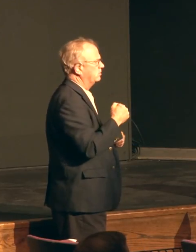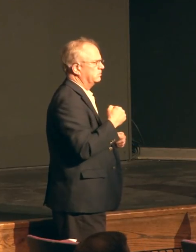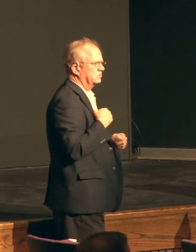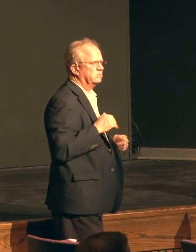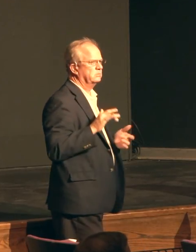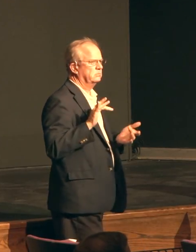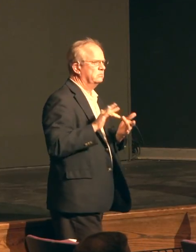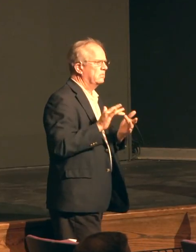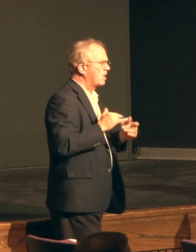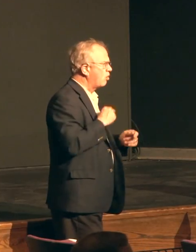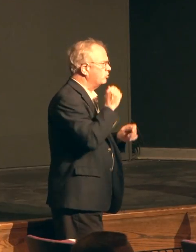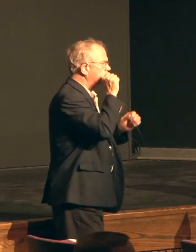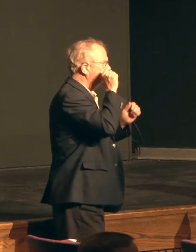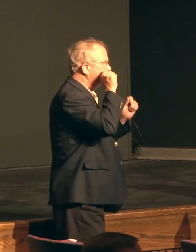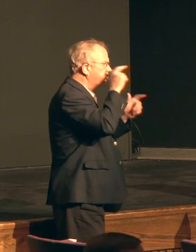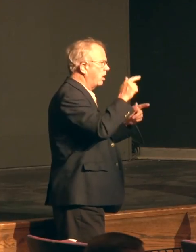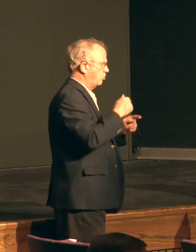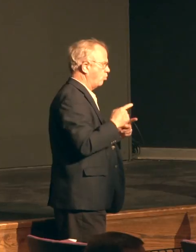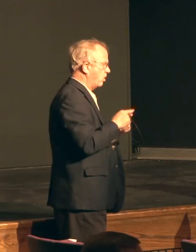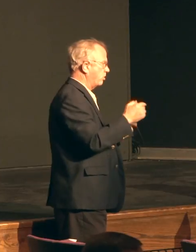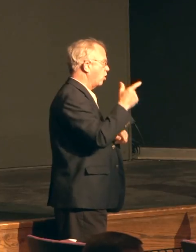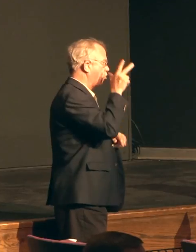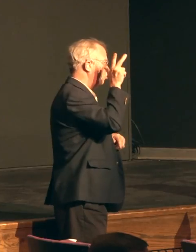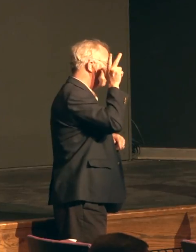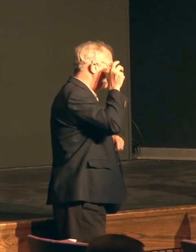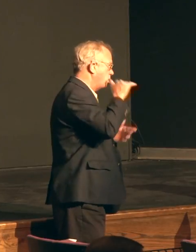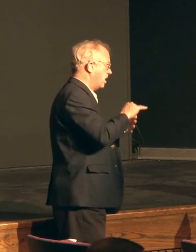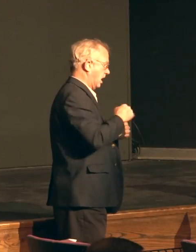were born Deaf and what kind of situation and